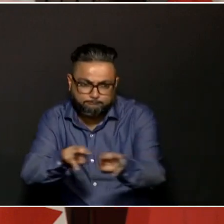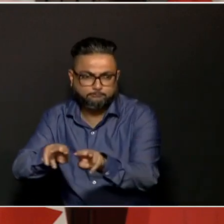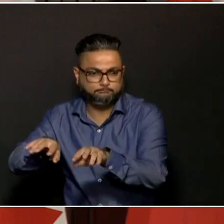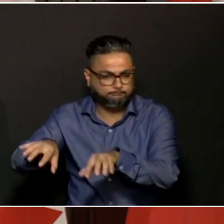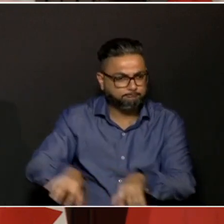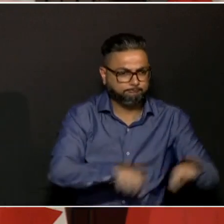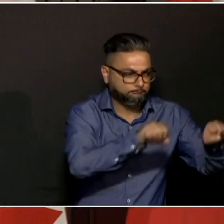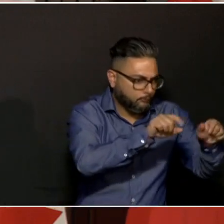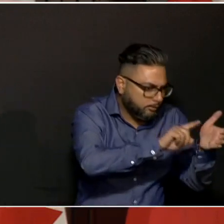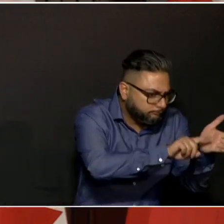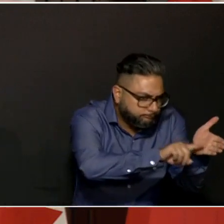to look at a child's symptoms